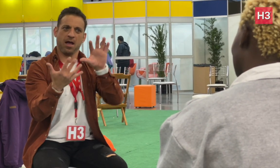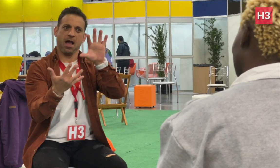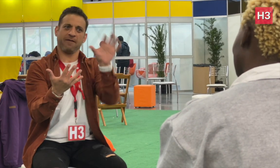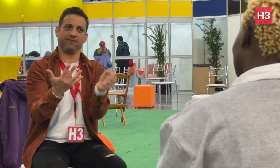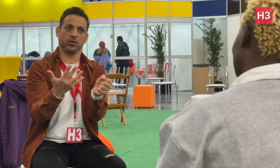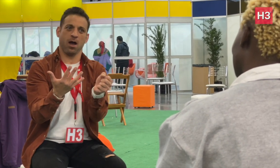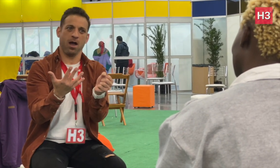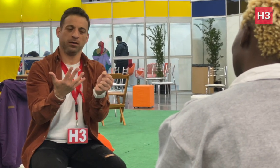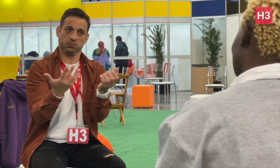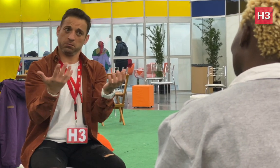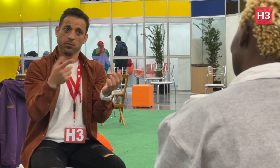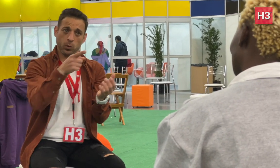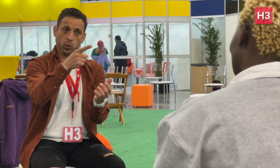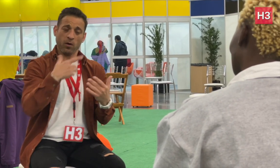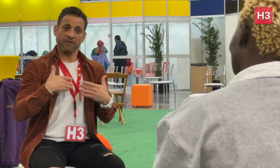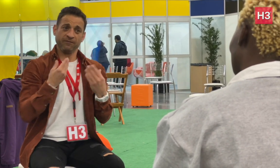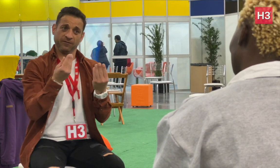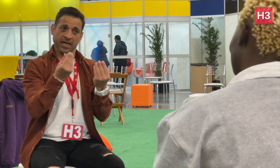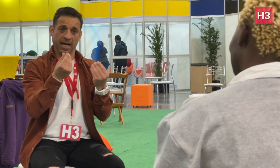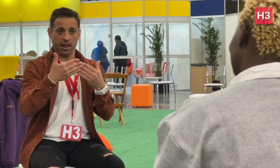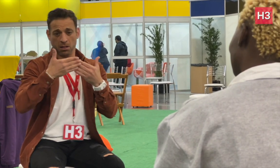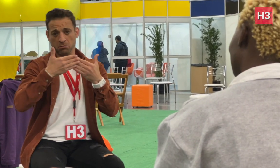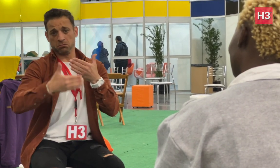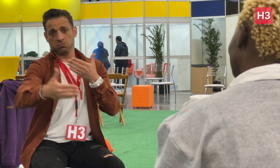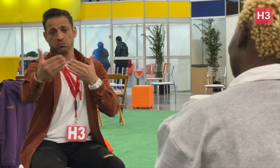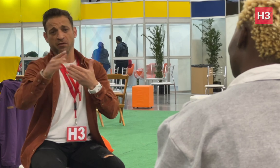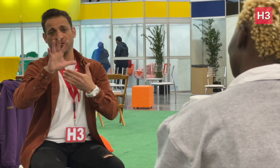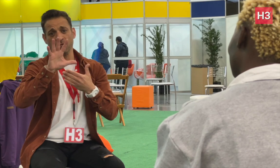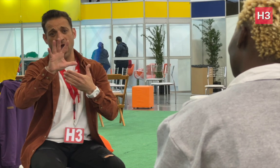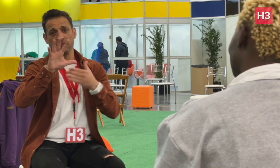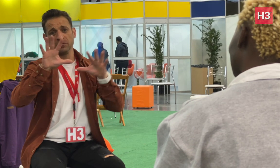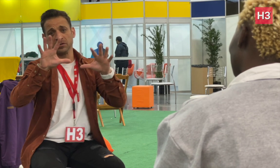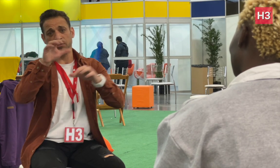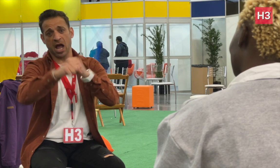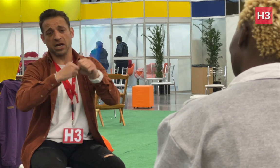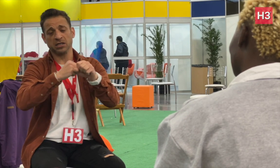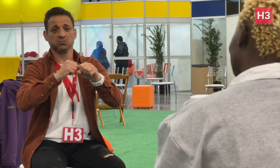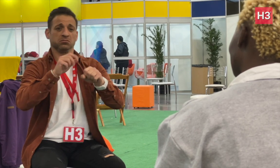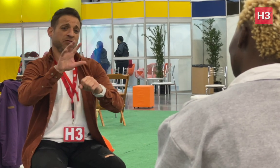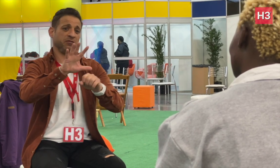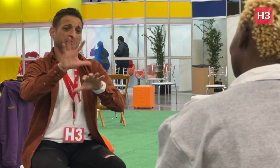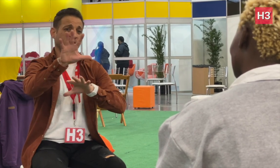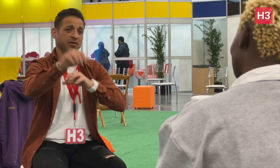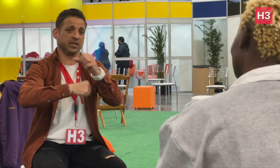What about Africa? Do you feel that within five, 10 or 15 years from now,